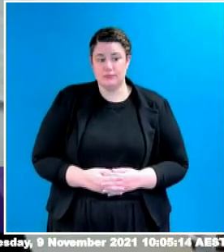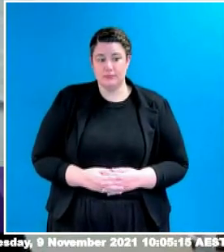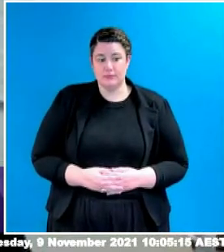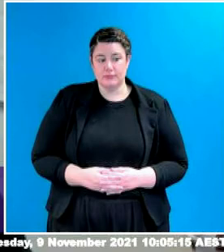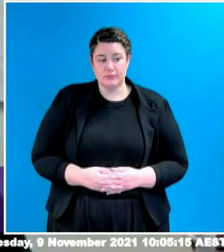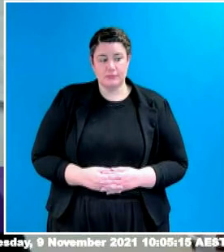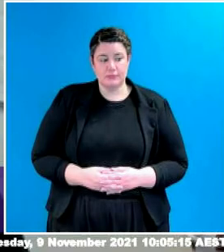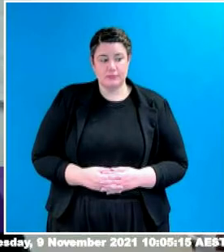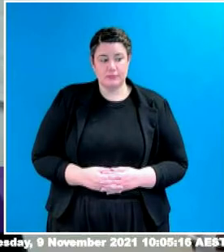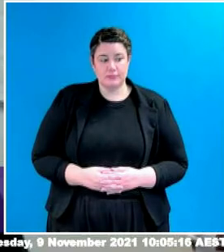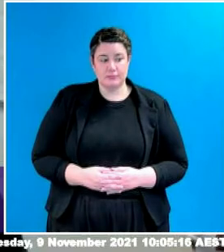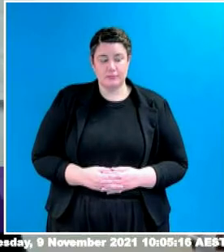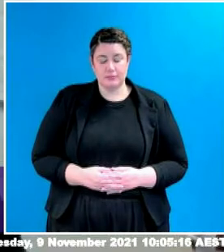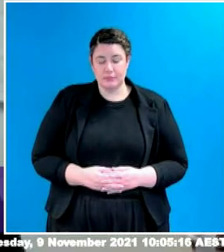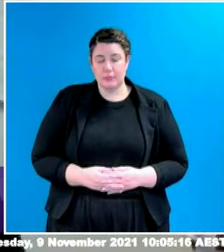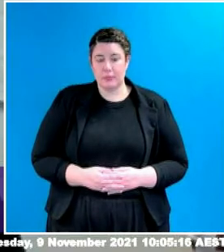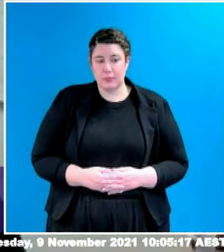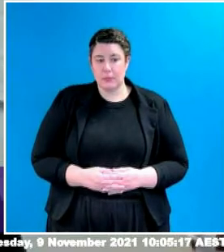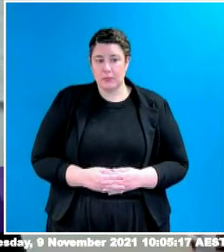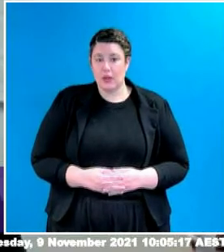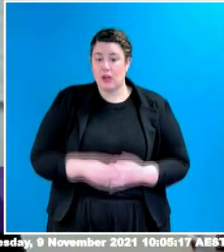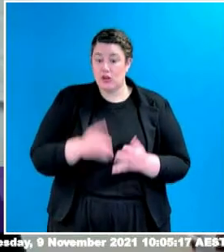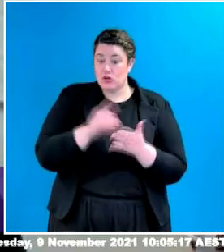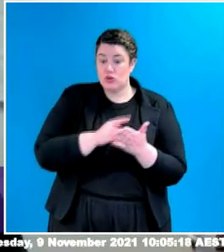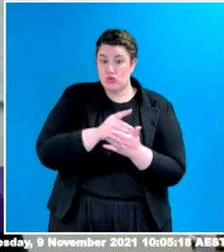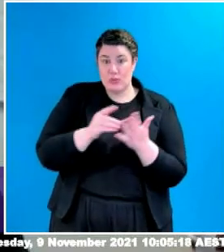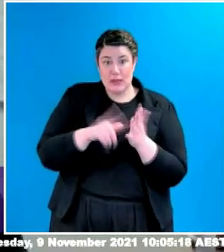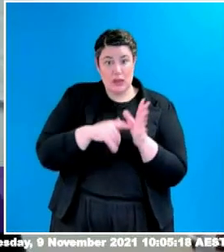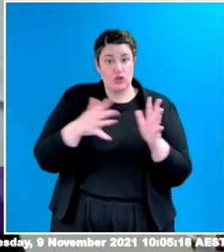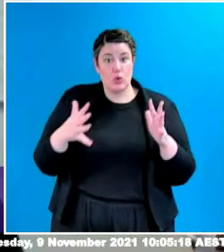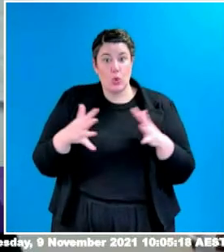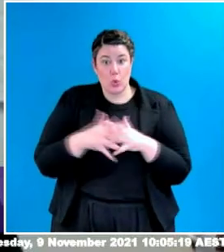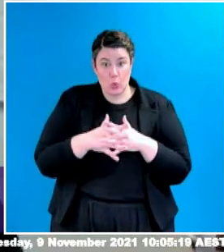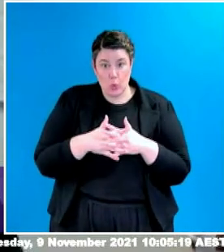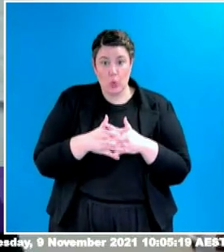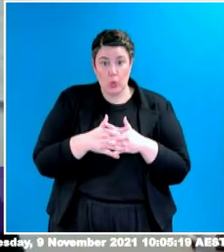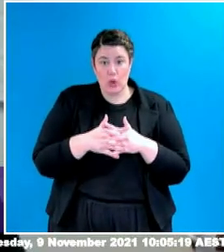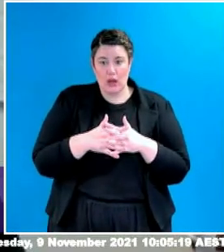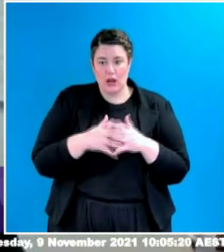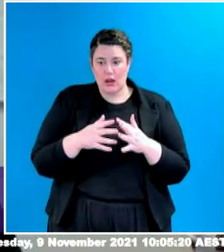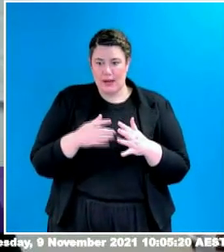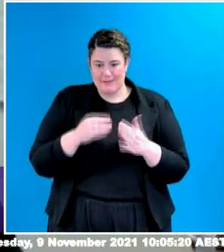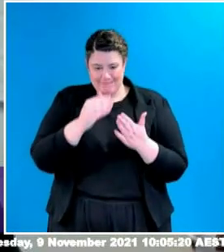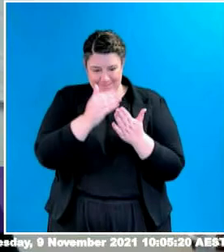of the concrete ways that discrimination law expresses those provisions has not